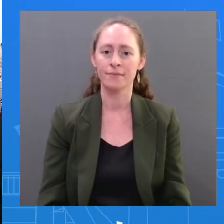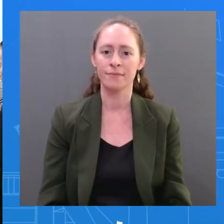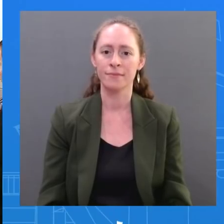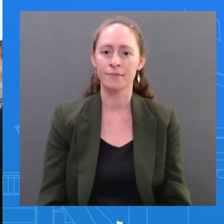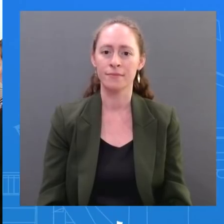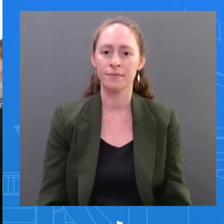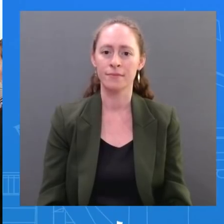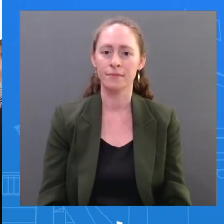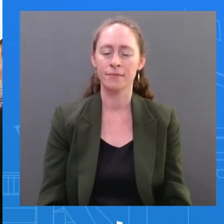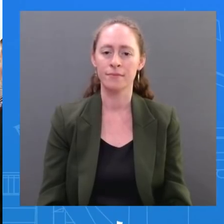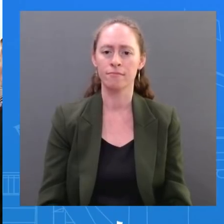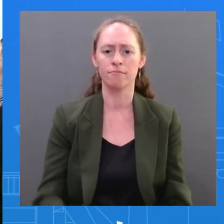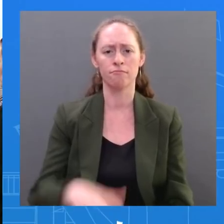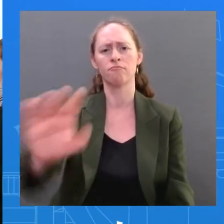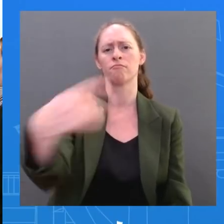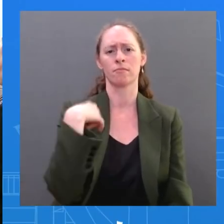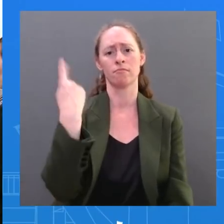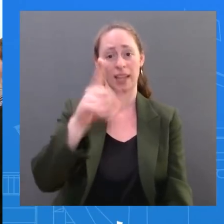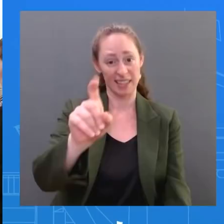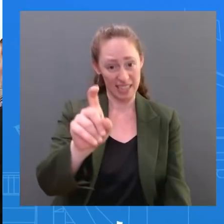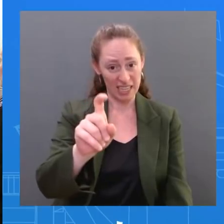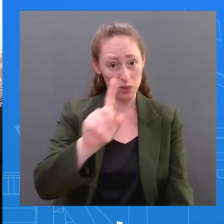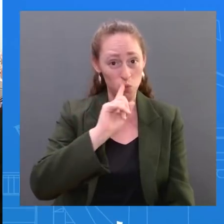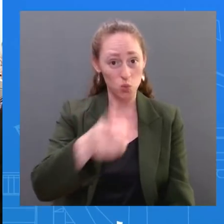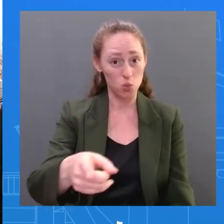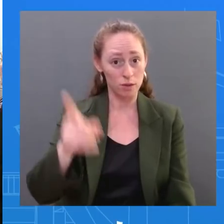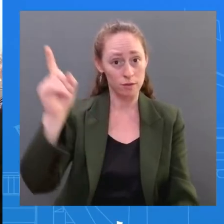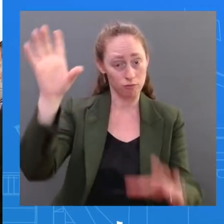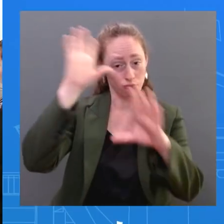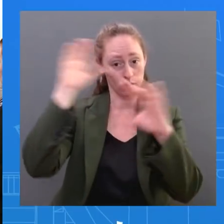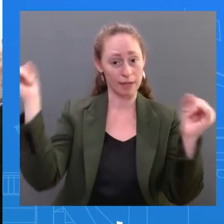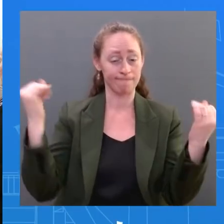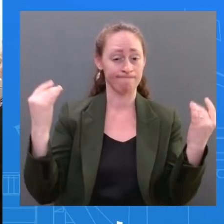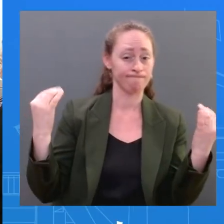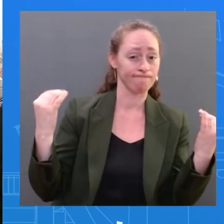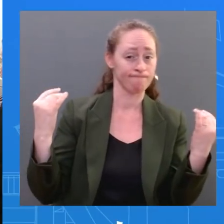And with some of the instances that the President just highlighted in his speech just now,